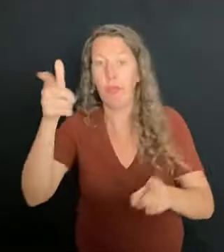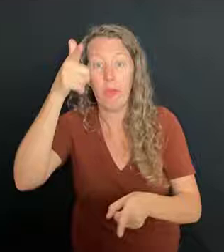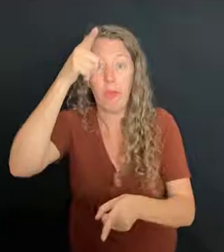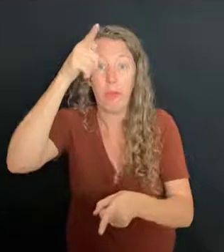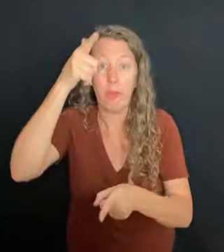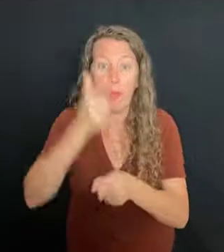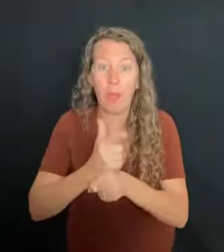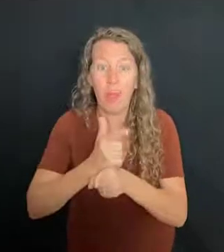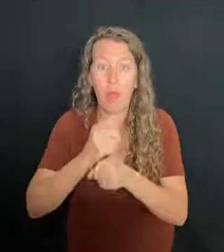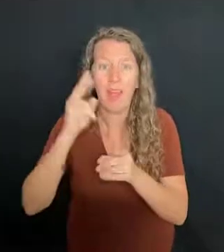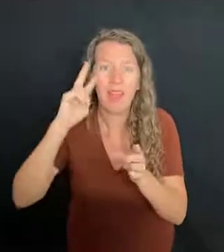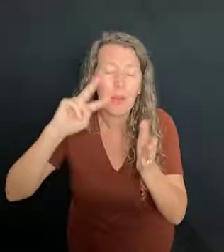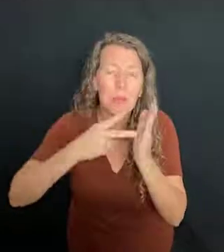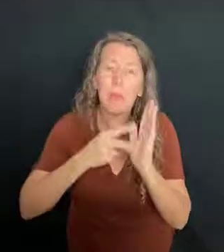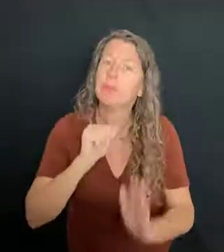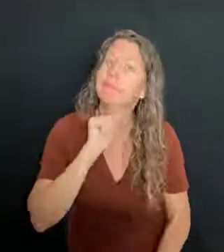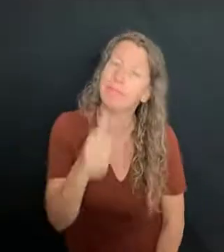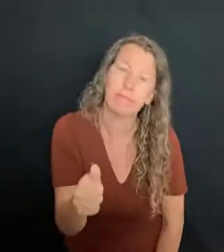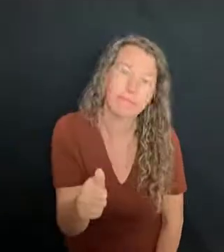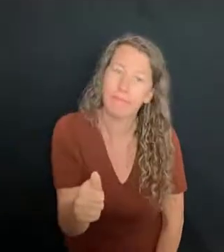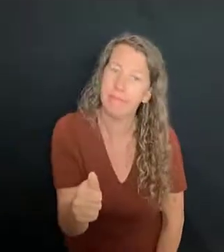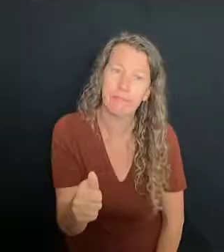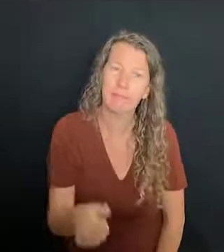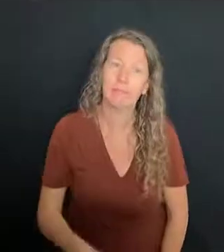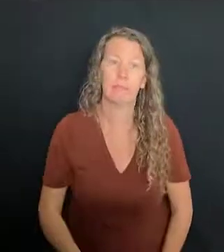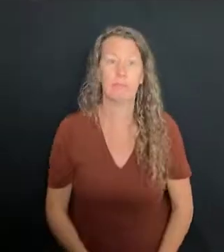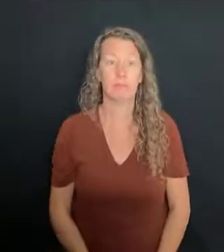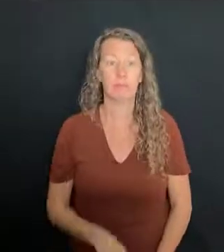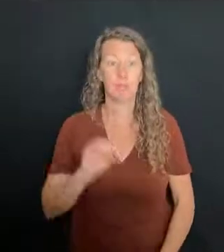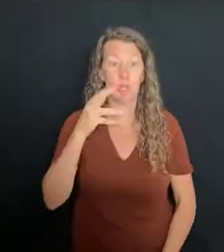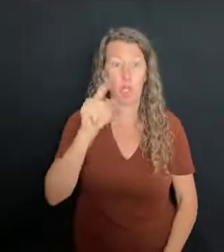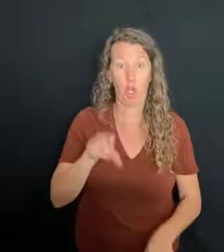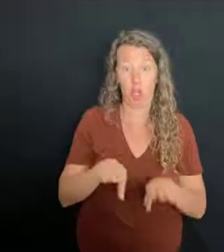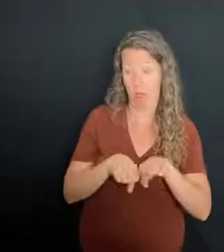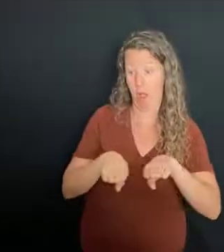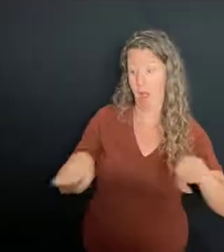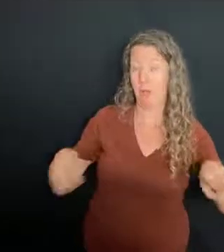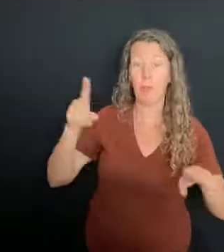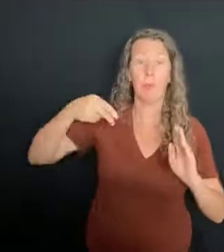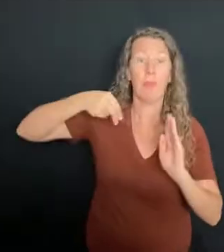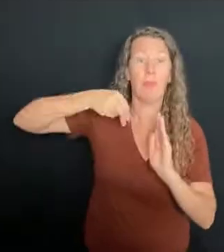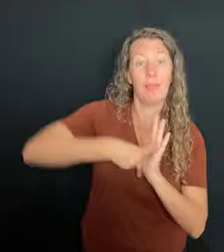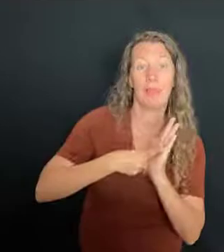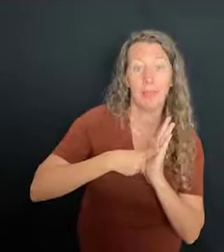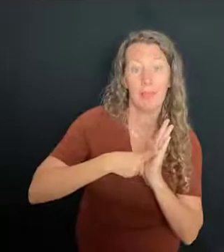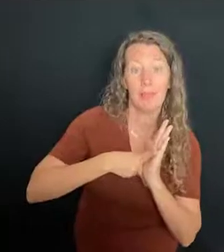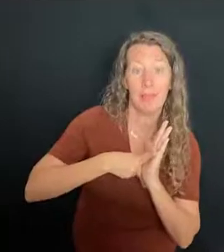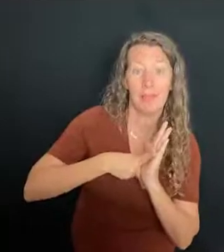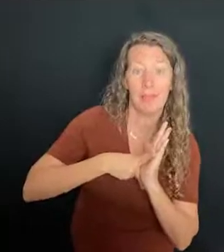But not on purpose. [Esther Geiger] On a carpet, Rosalee performs a split leap.